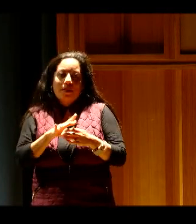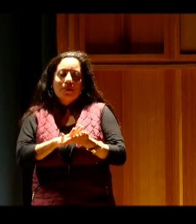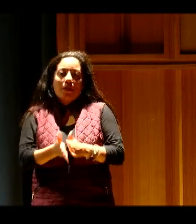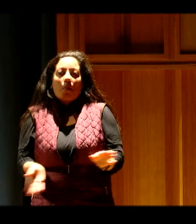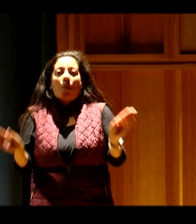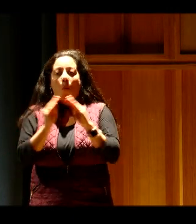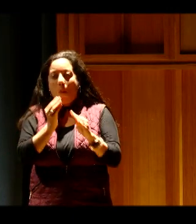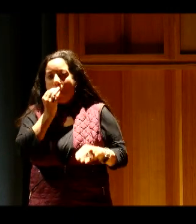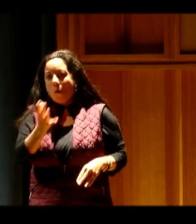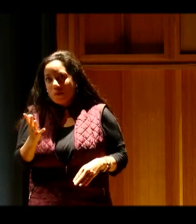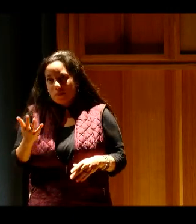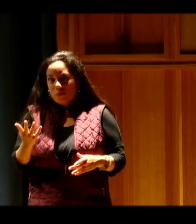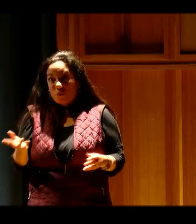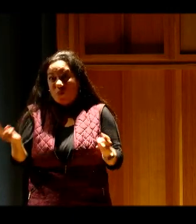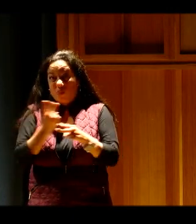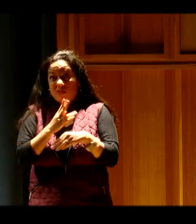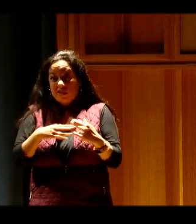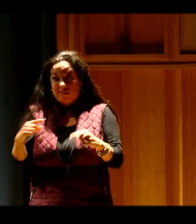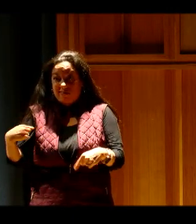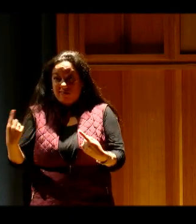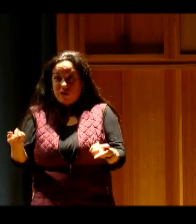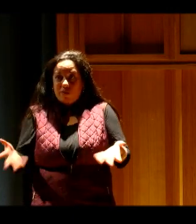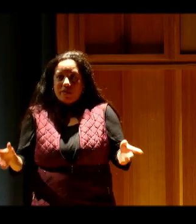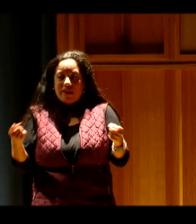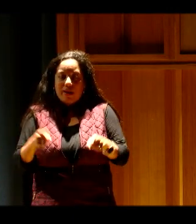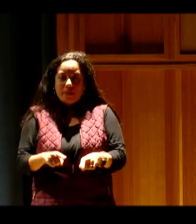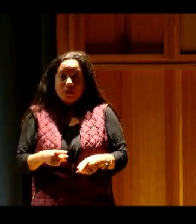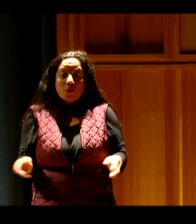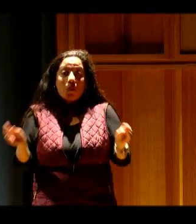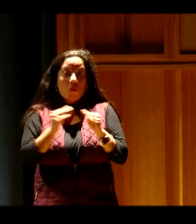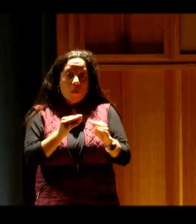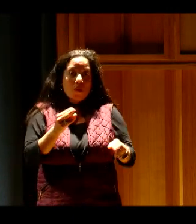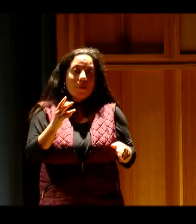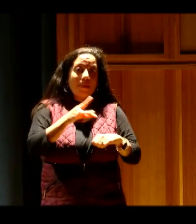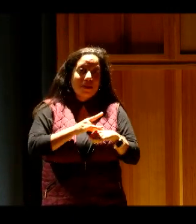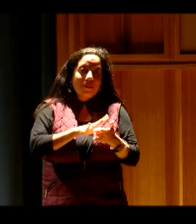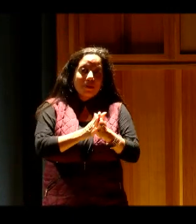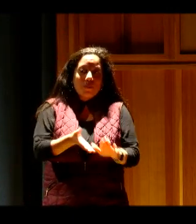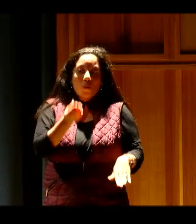The IPCC the climate science tells us that the more we warm the planet the worse the impacts get and